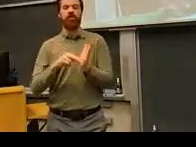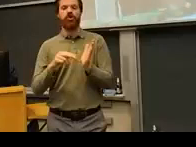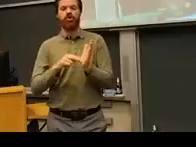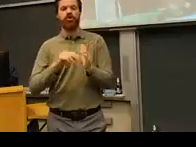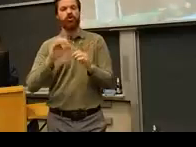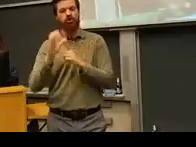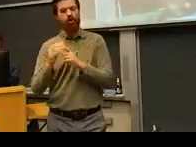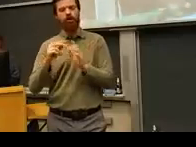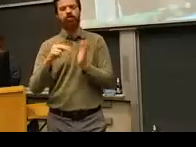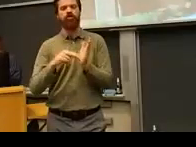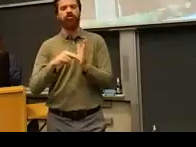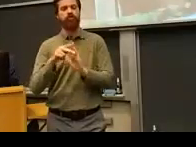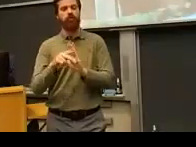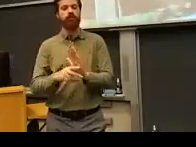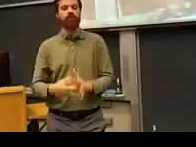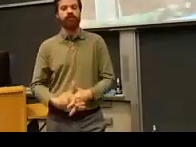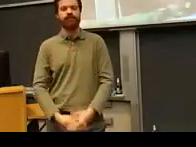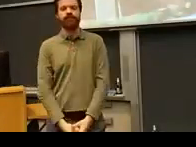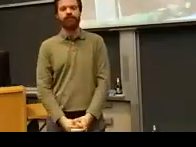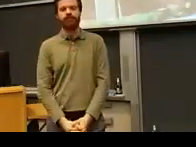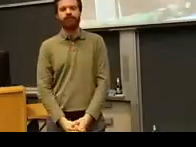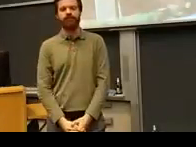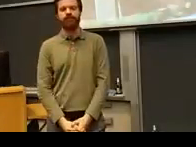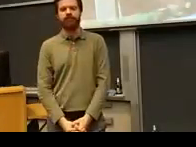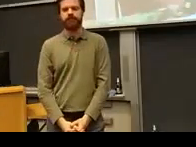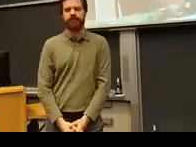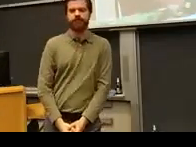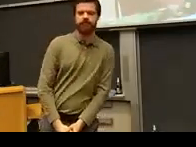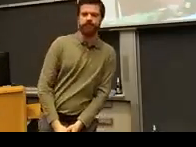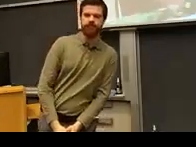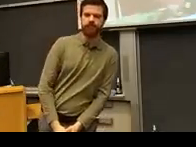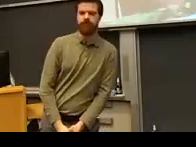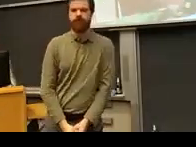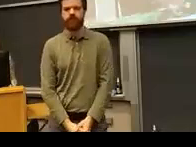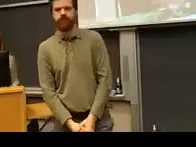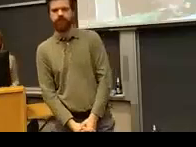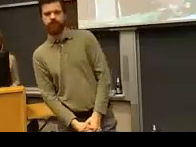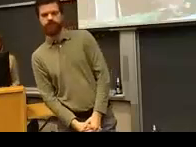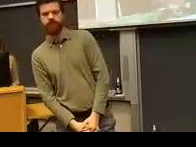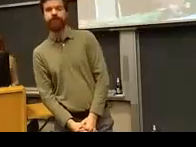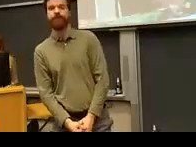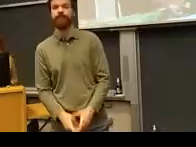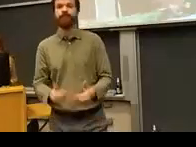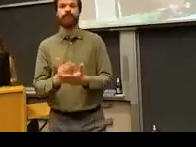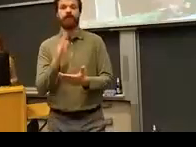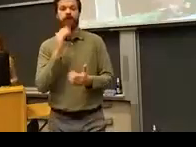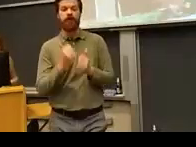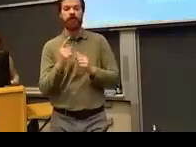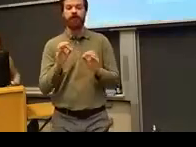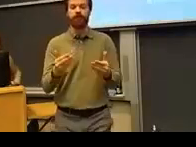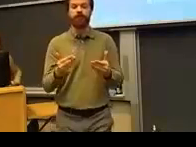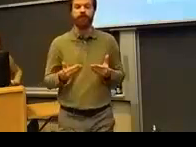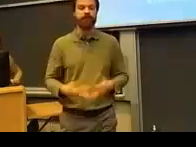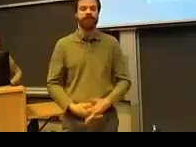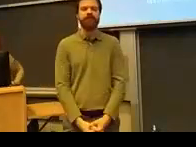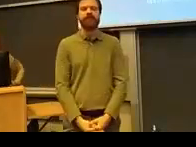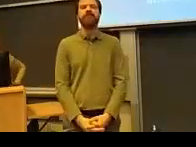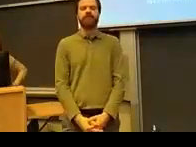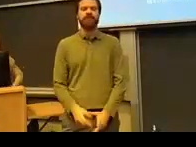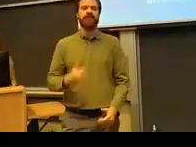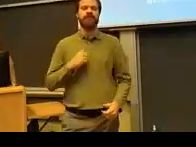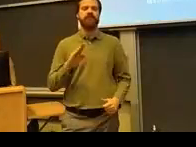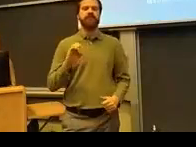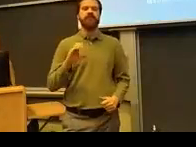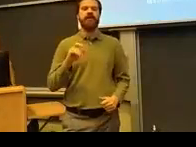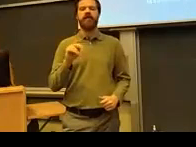protocols okay well hello everyone welcome um so my name is Harper um I've been one of the